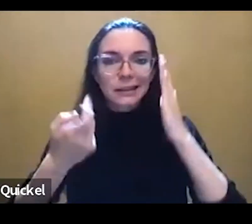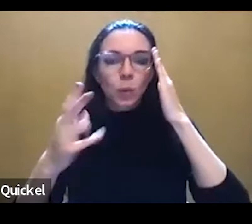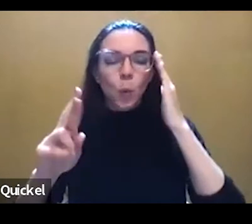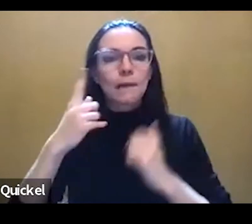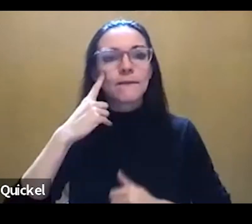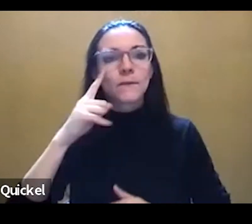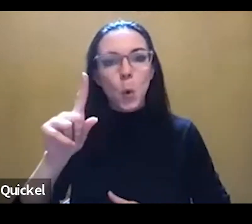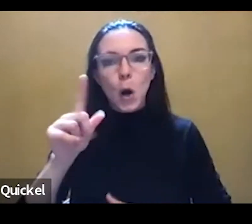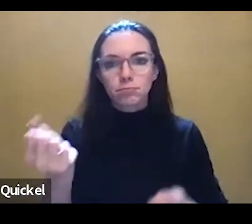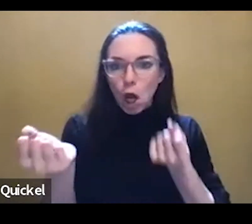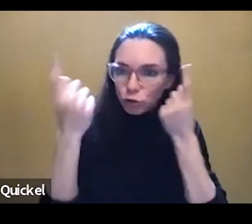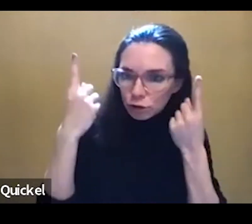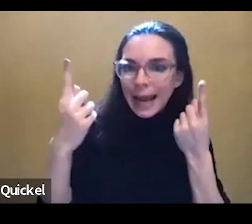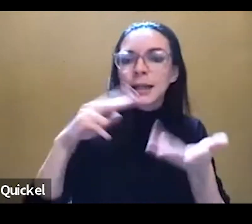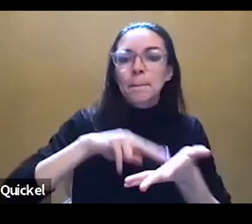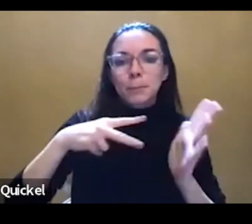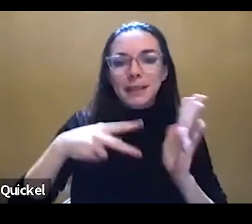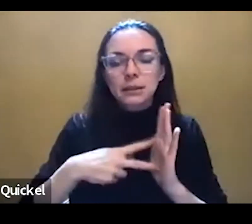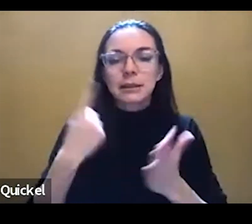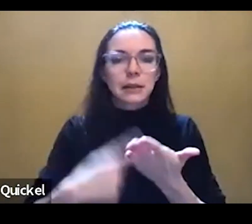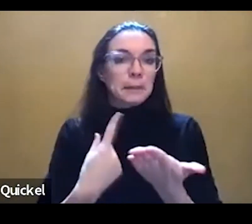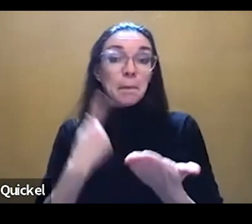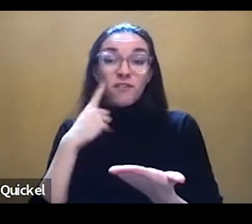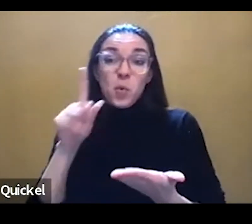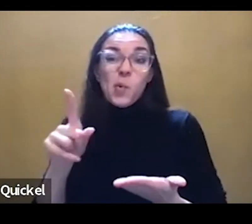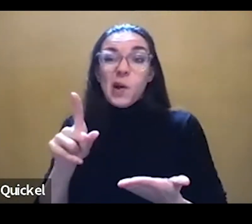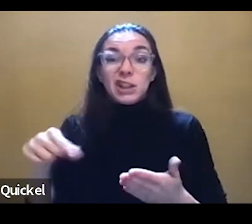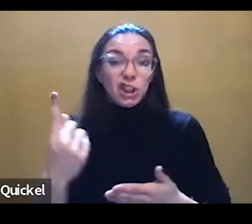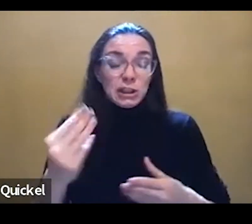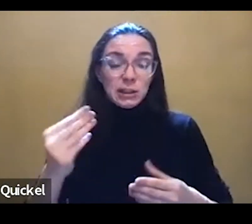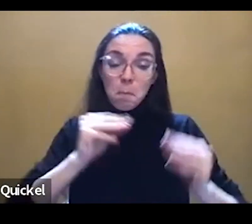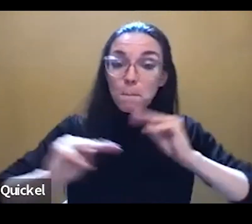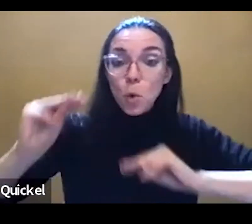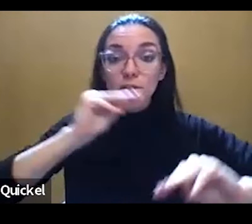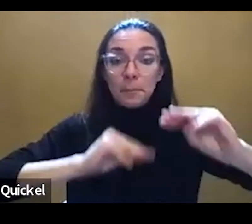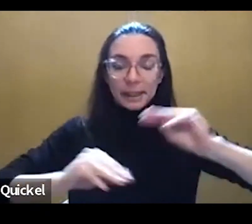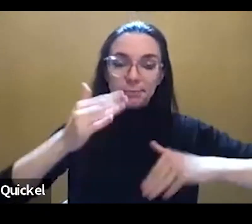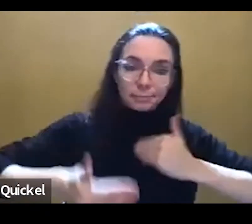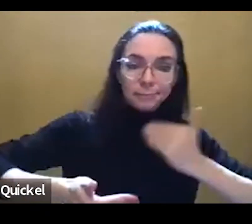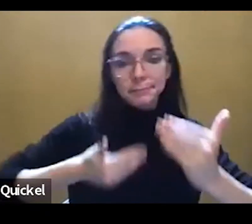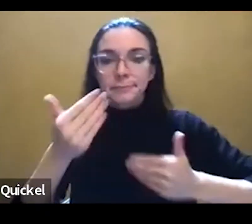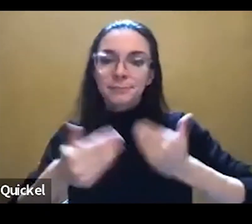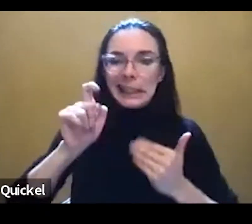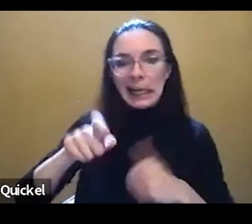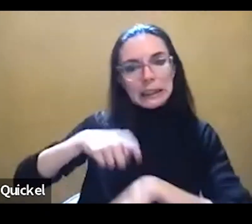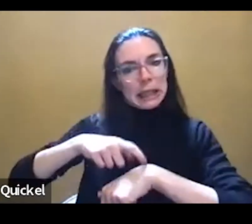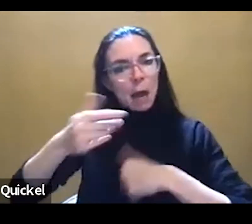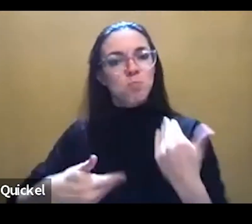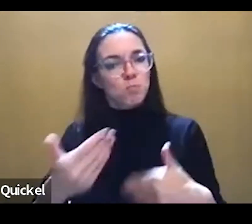for understanding purposes and sometimes for just movement issue and so forth." And they found it very hard,